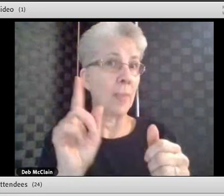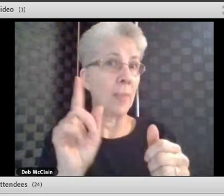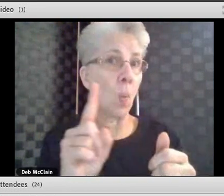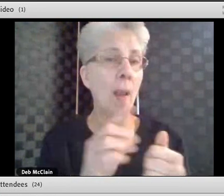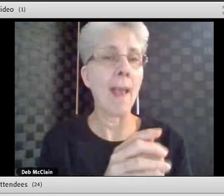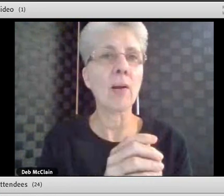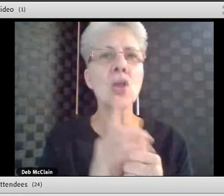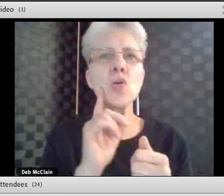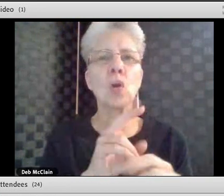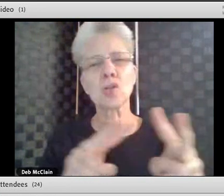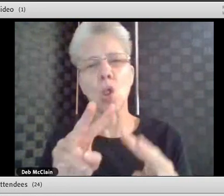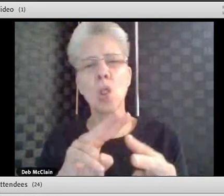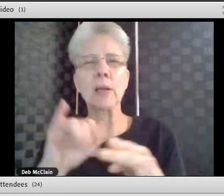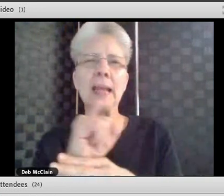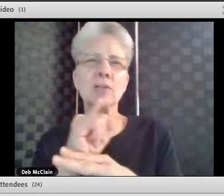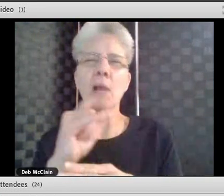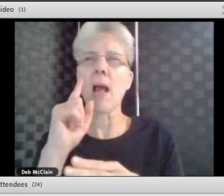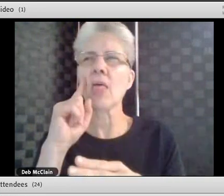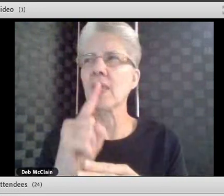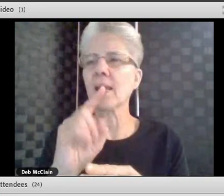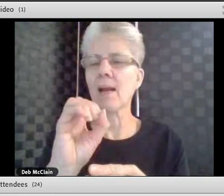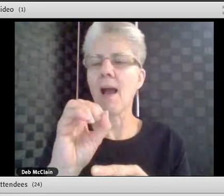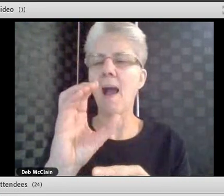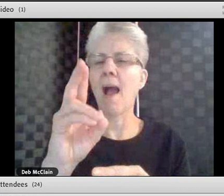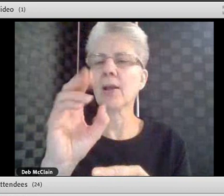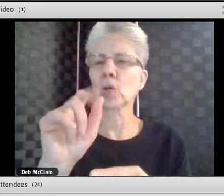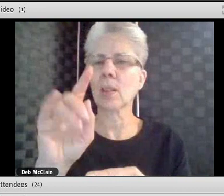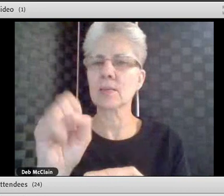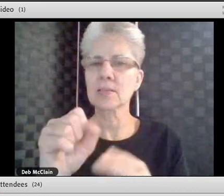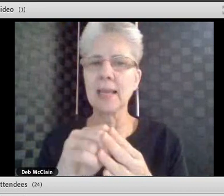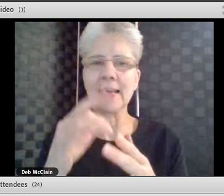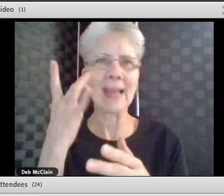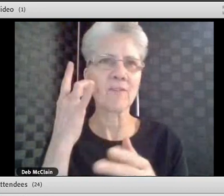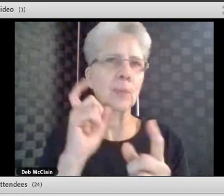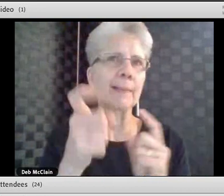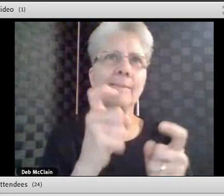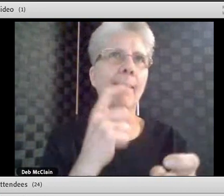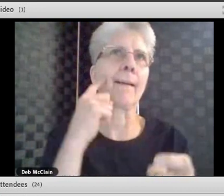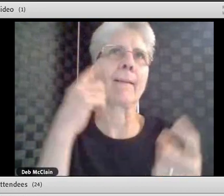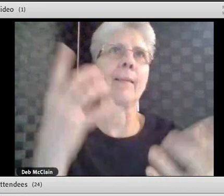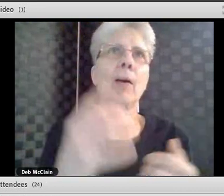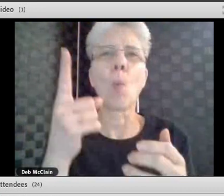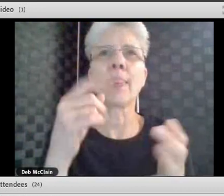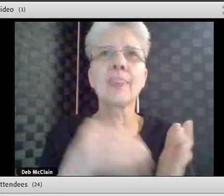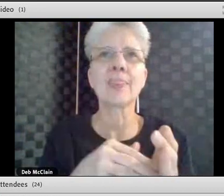Are there experts in that department? Also, you can approach industry. I think Oculus in California gave out,